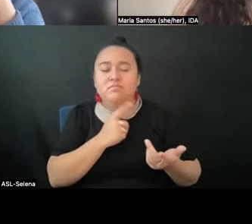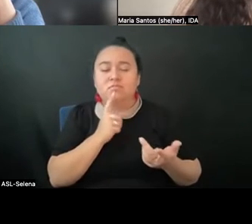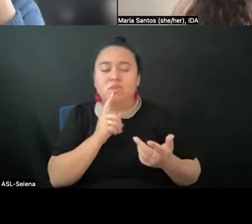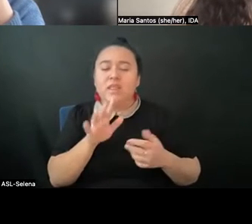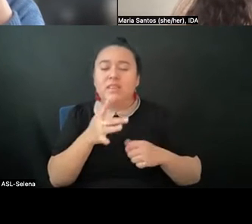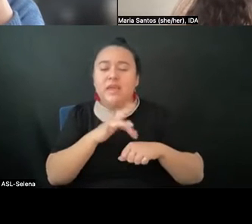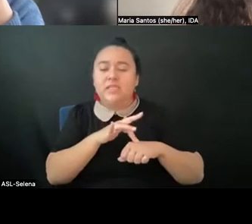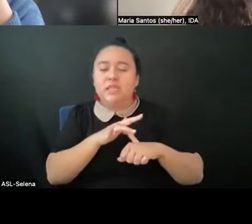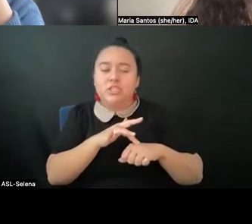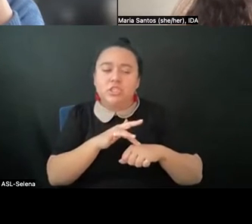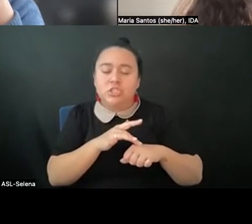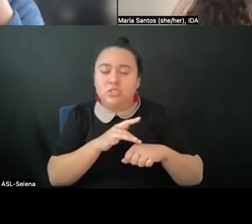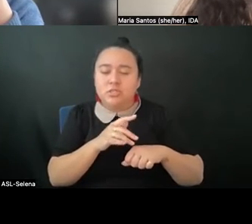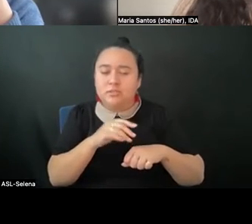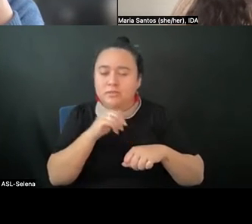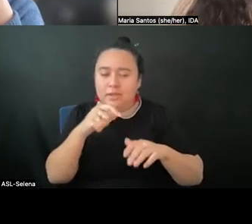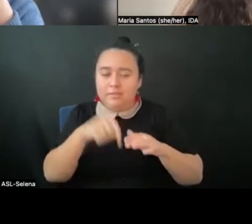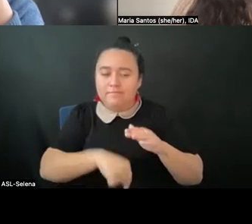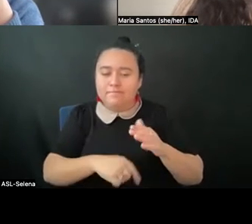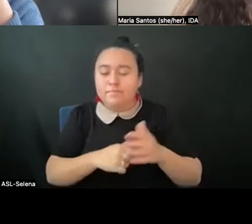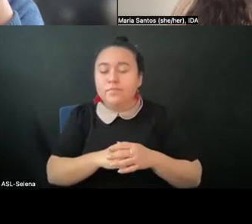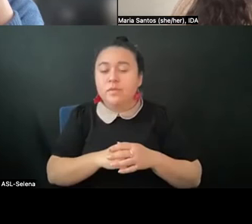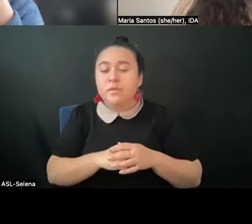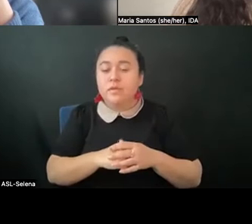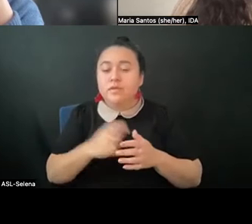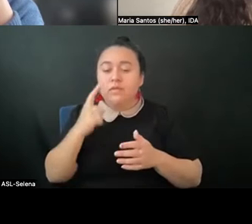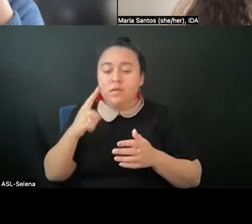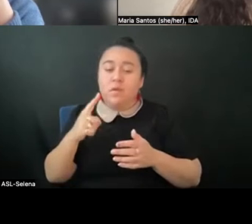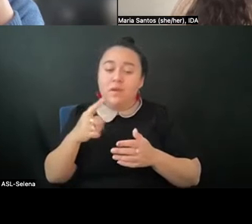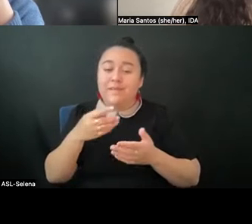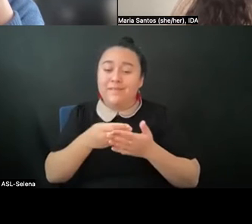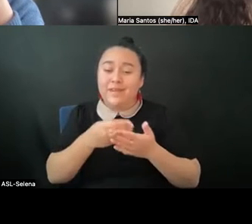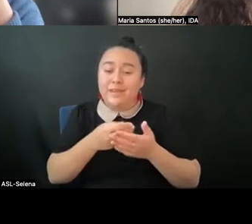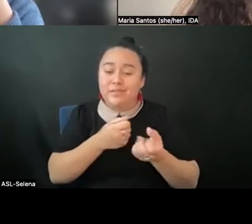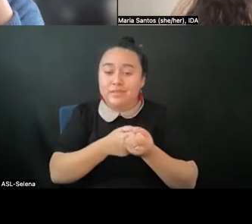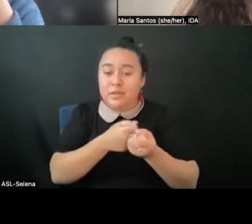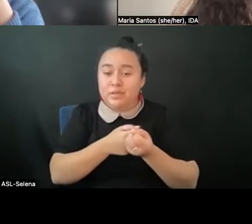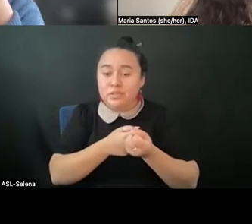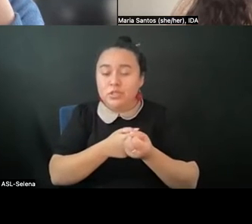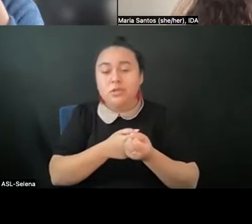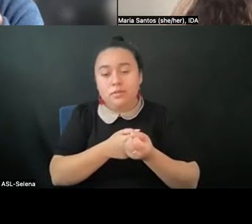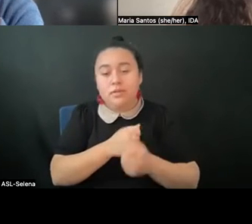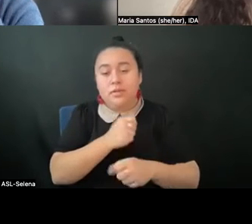It really -- when it comes to fiscal sponsorship, it is based on --